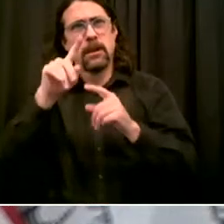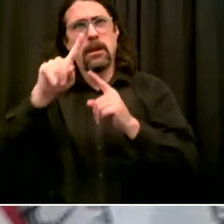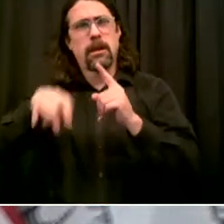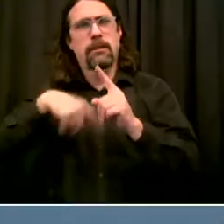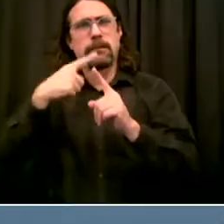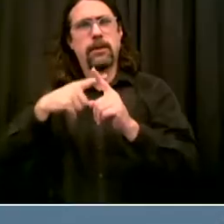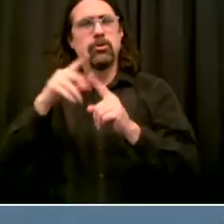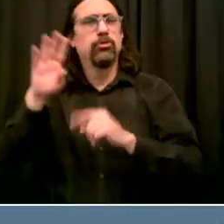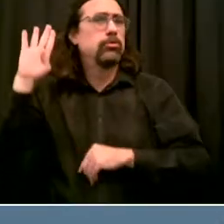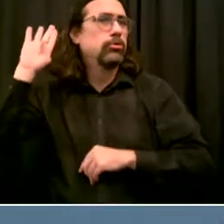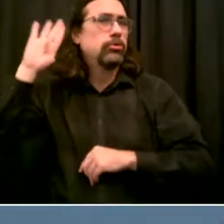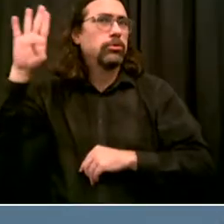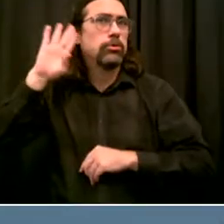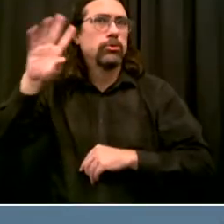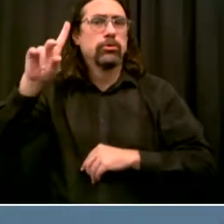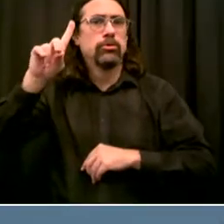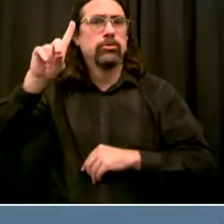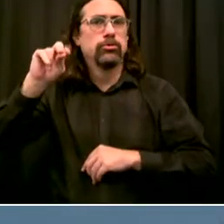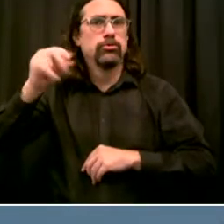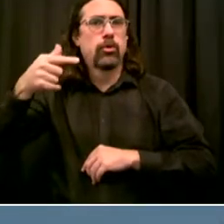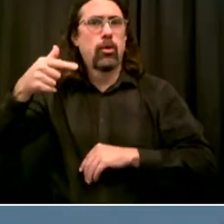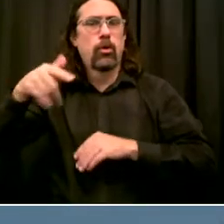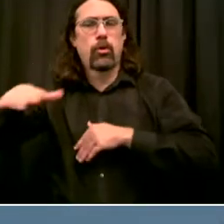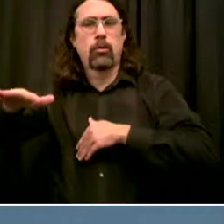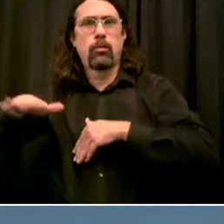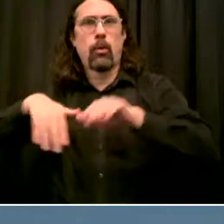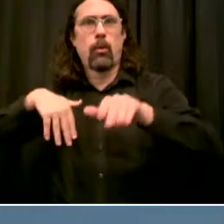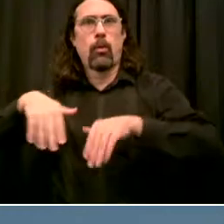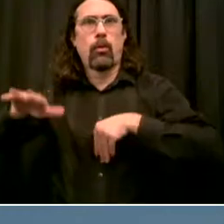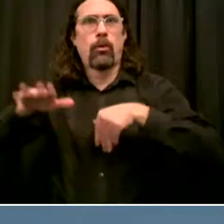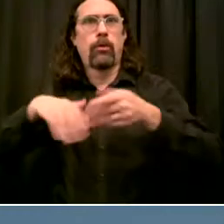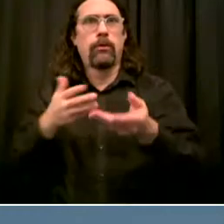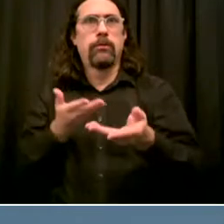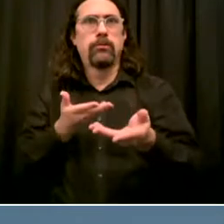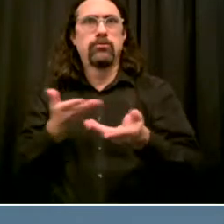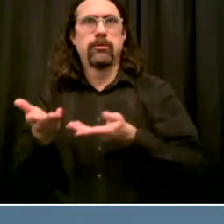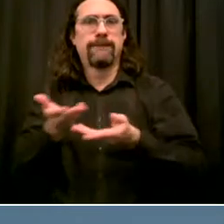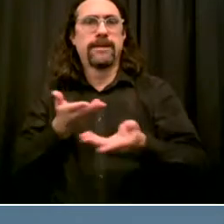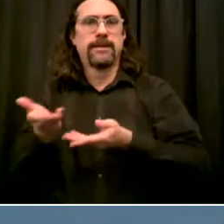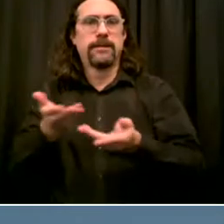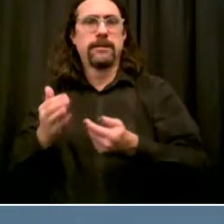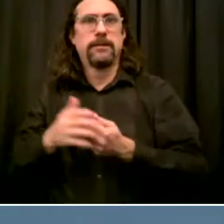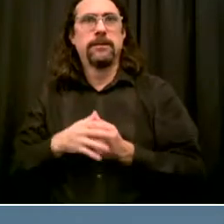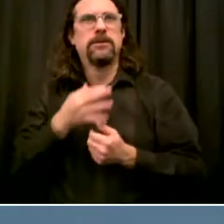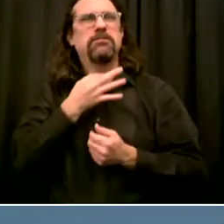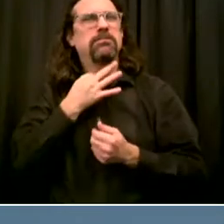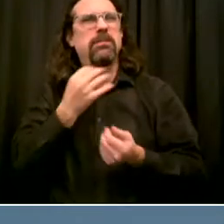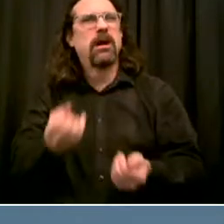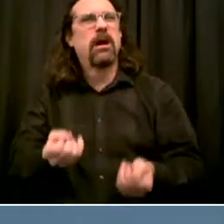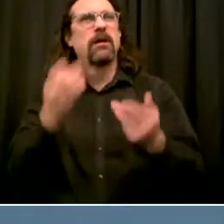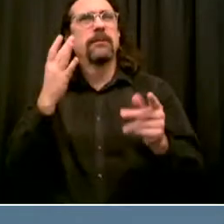OFTHTHING? THAT'S A GREAT QUESTION AND OFF THE TOP OF MY HEAD, I DON'T